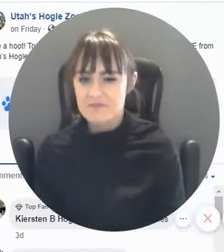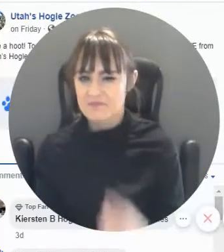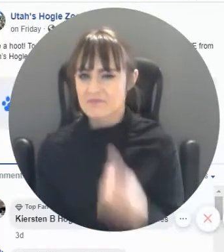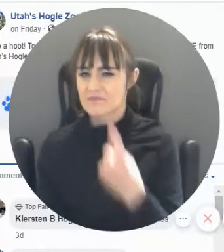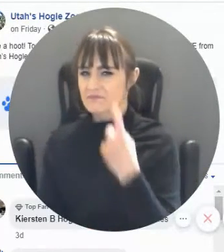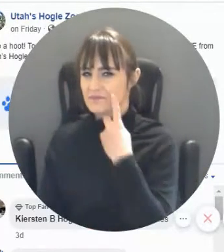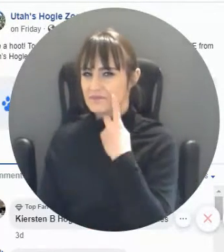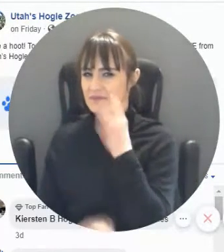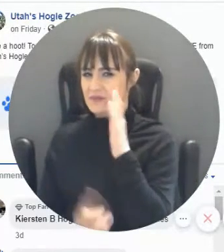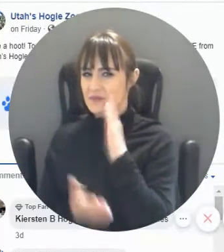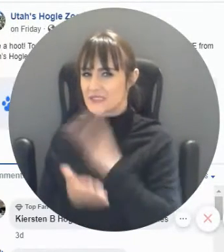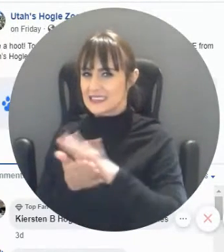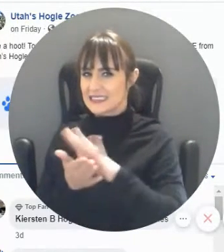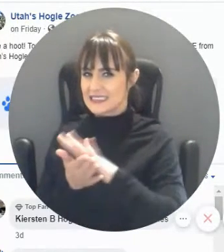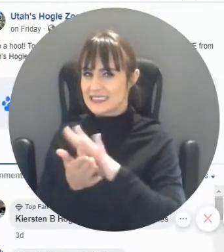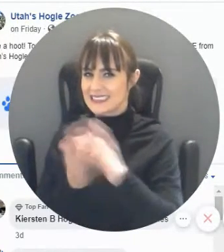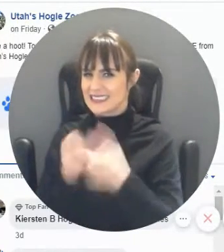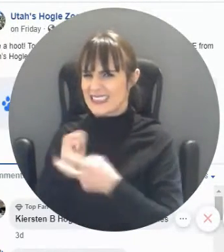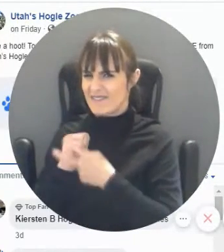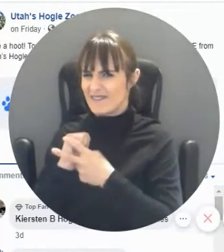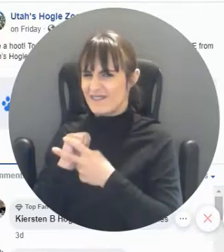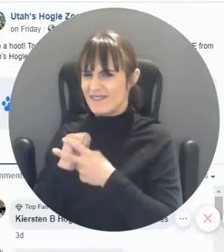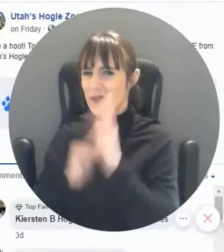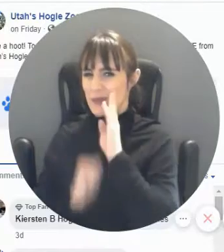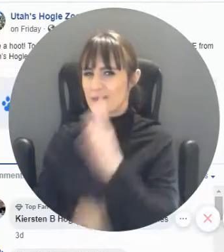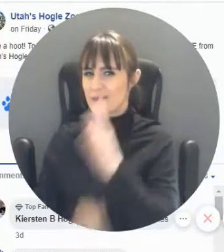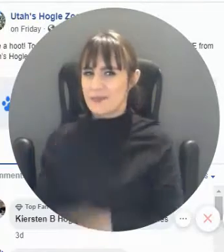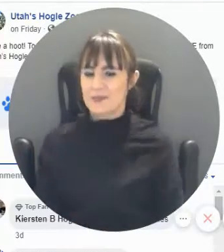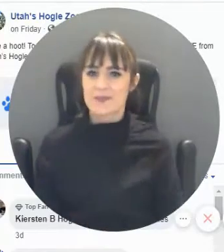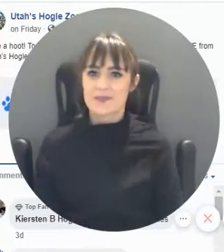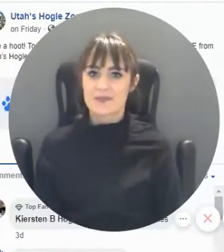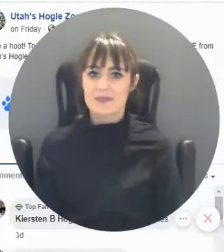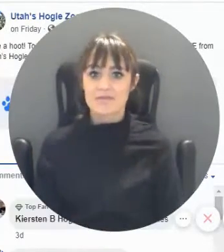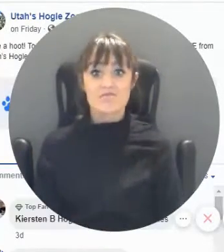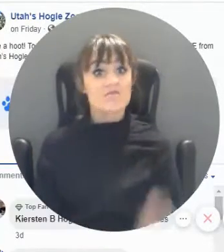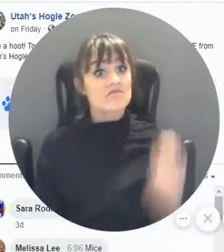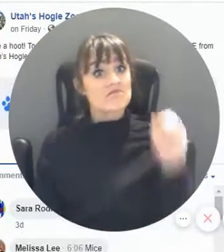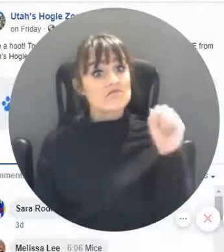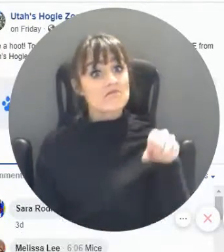this guy and keep him. But, yeah! That's a pretty awesome find!